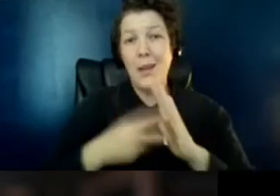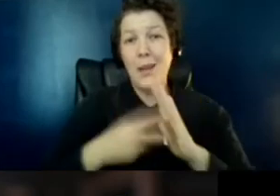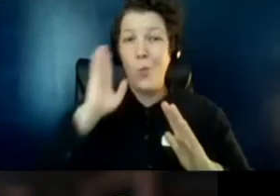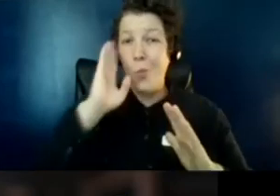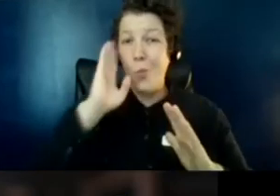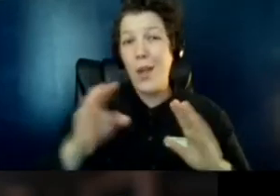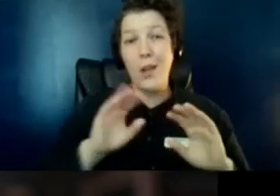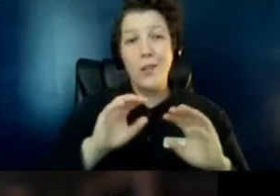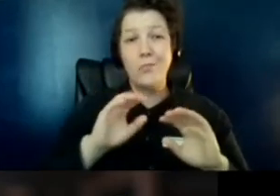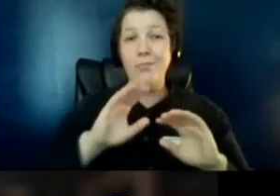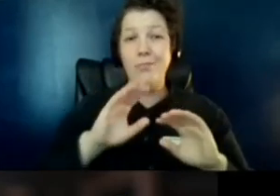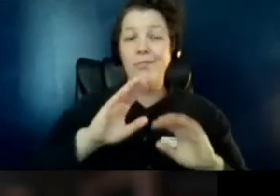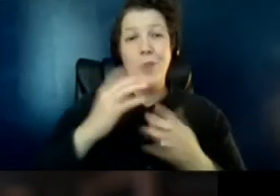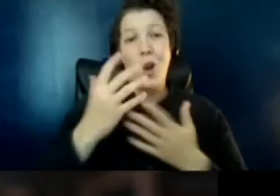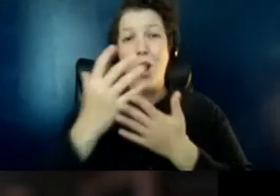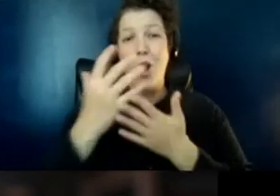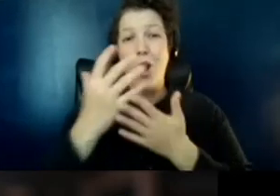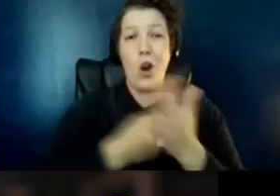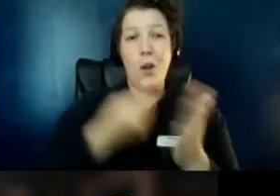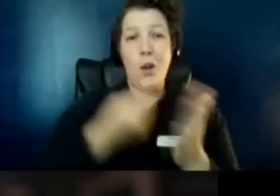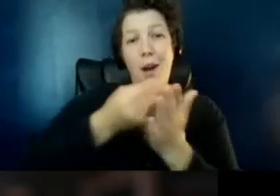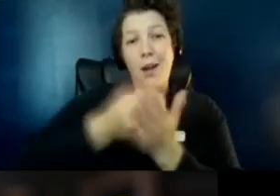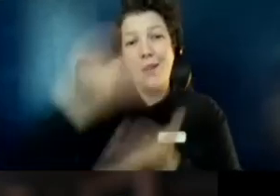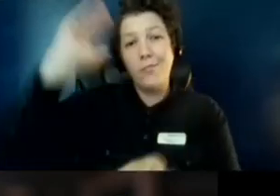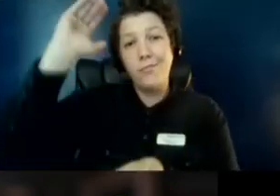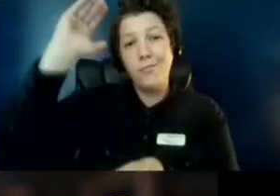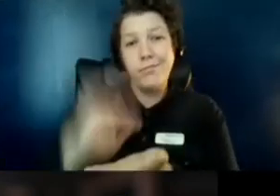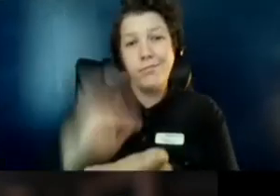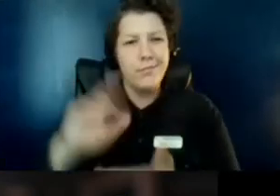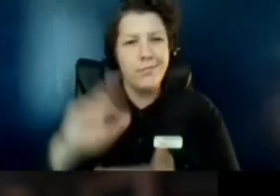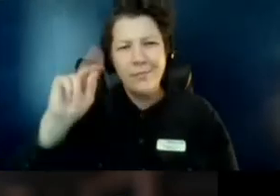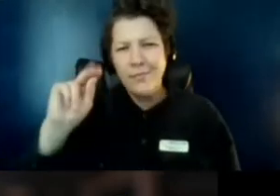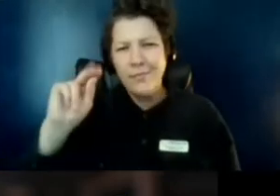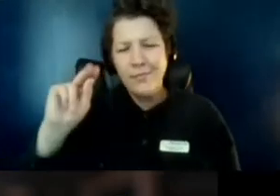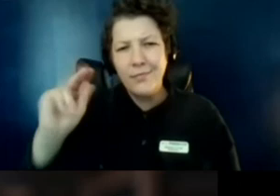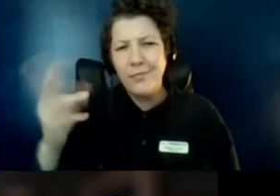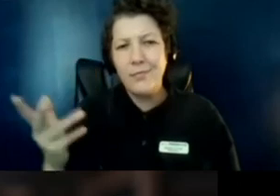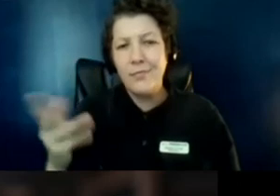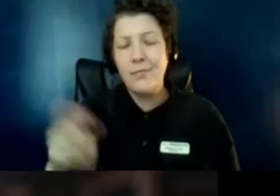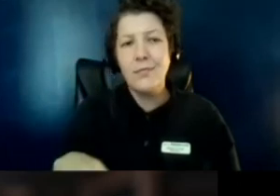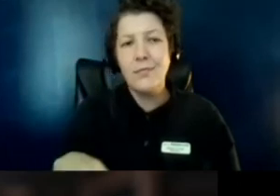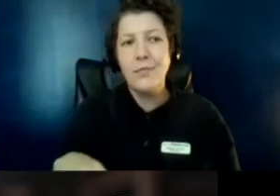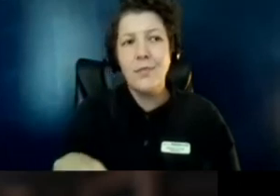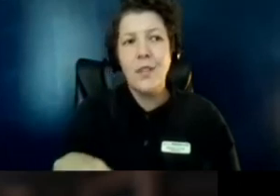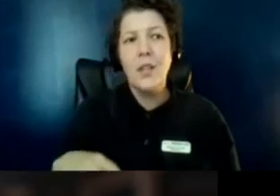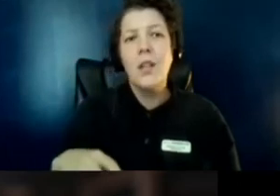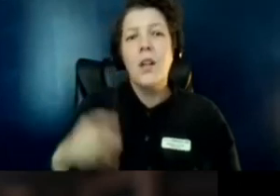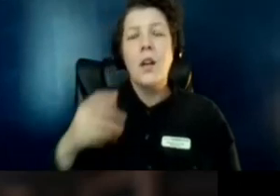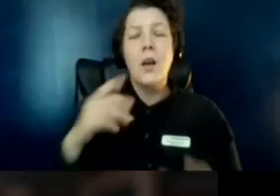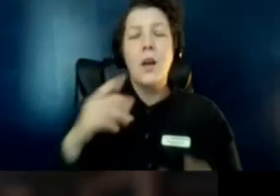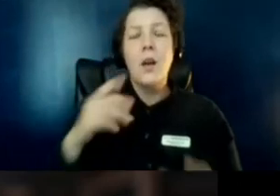If car manufacturers didn't make seats adjustable, if they didn't make the seat belt retractable,